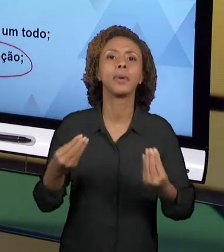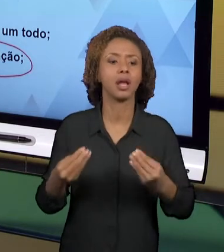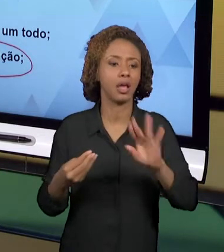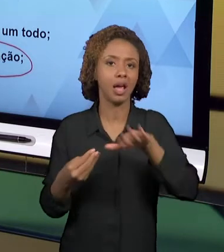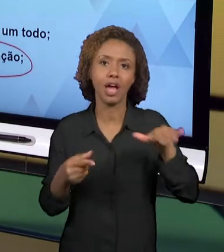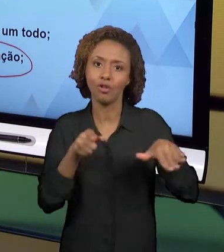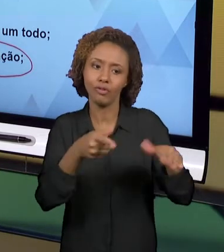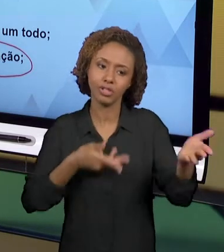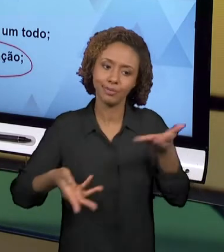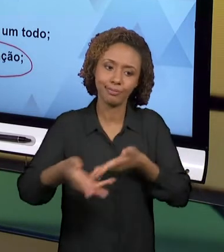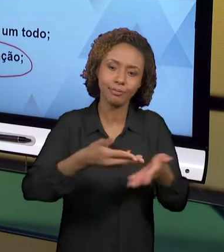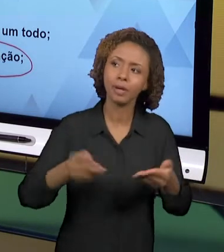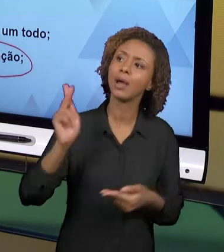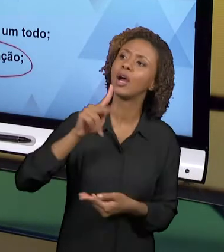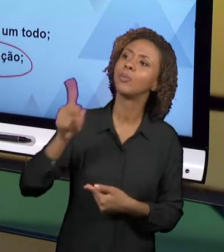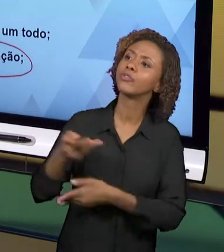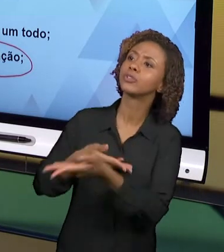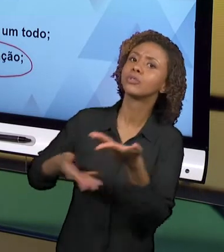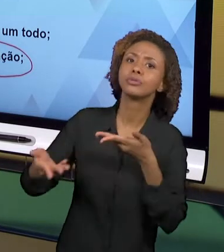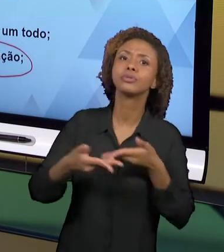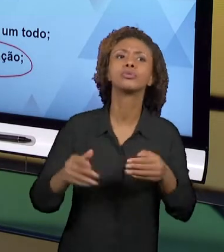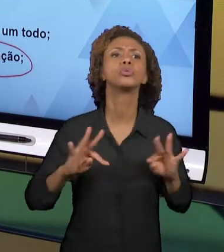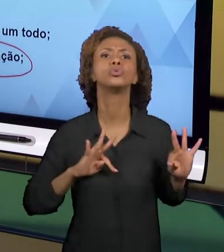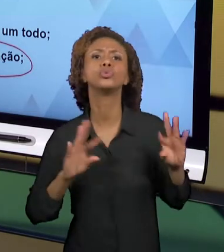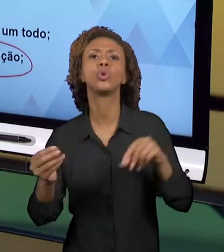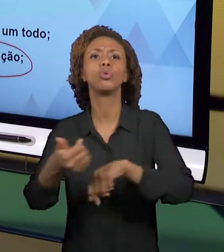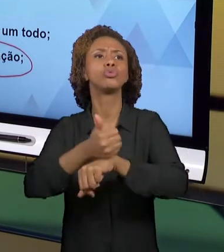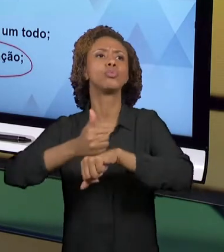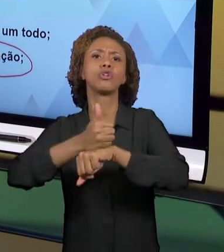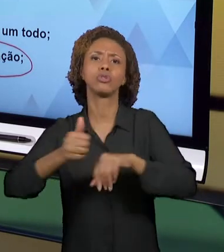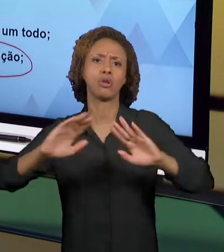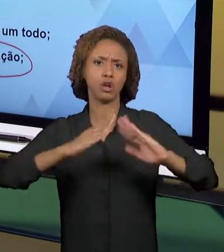AGENTES ESCOLARES; TODOS ELES. NÃO TEM DISTINÇÃO.